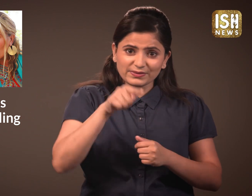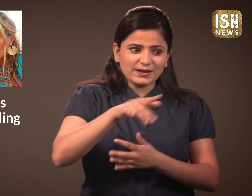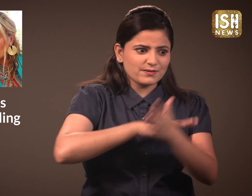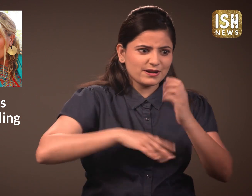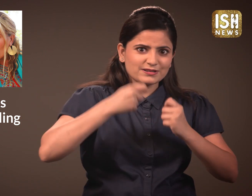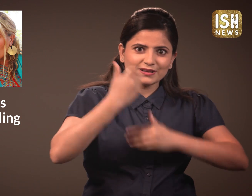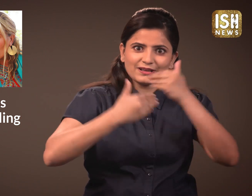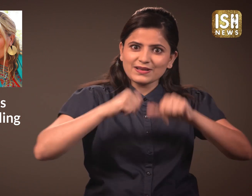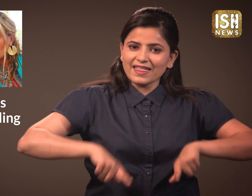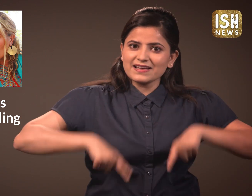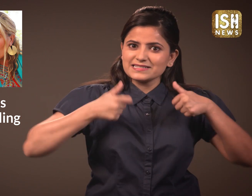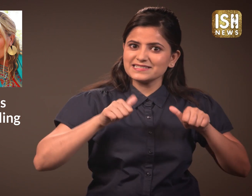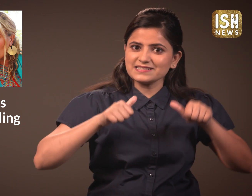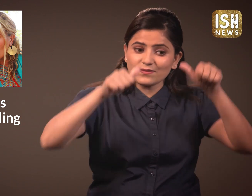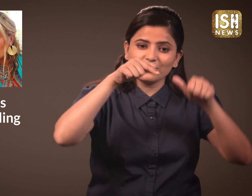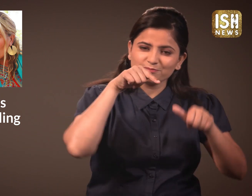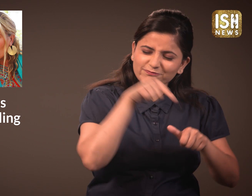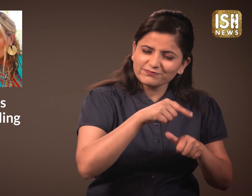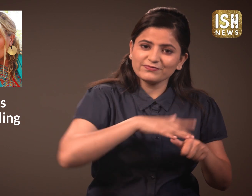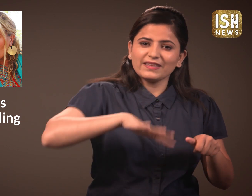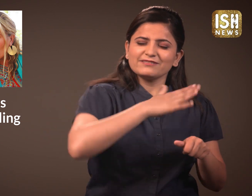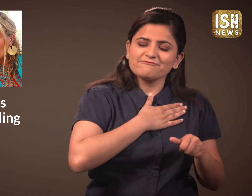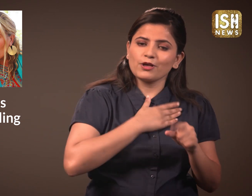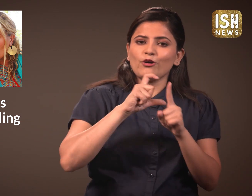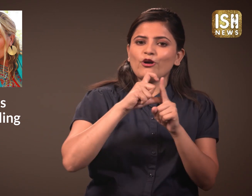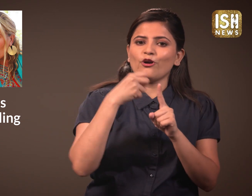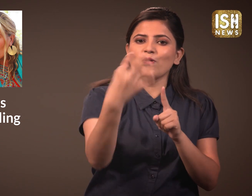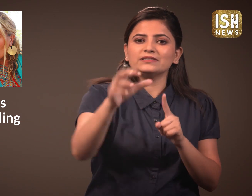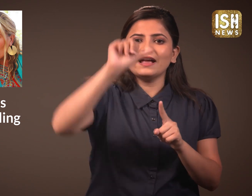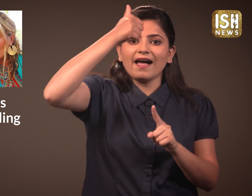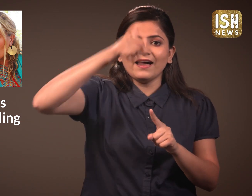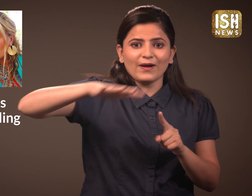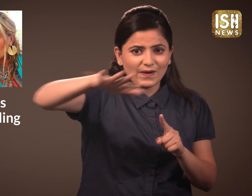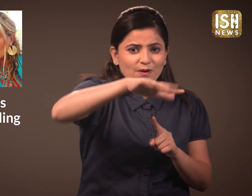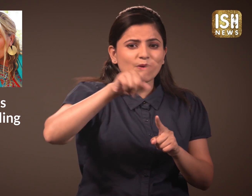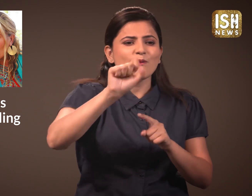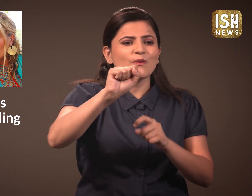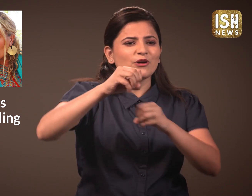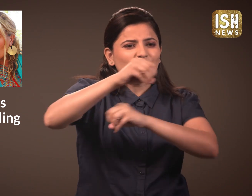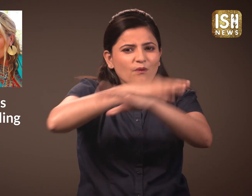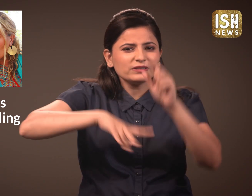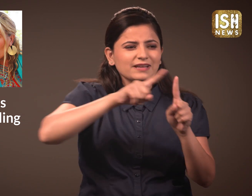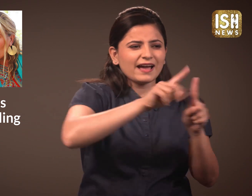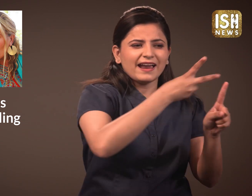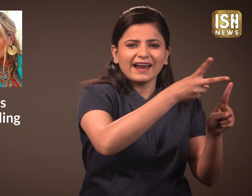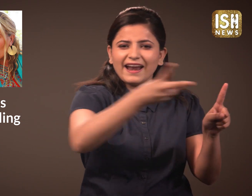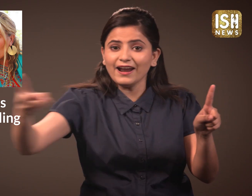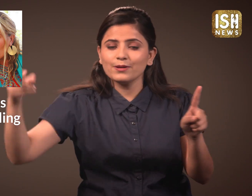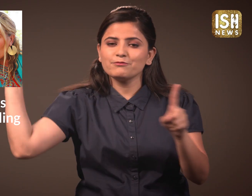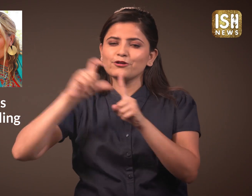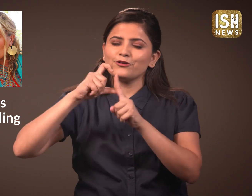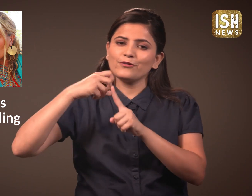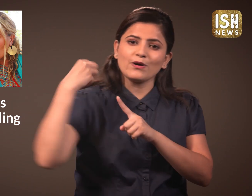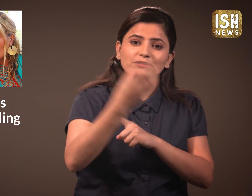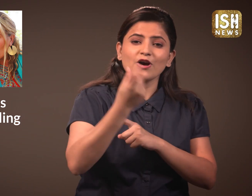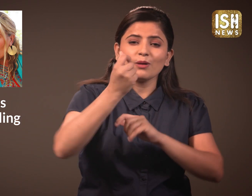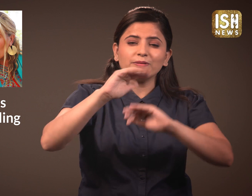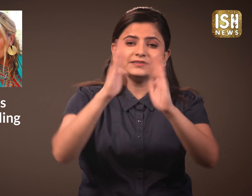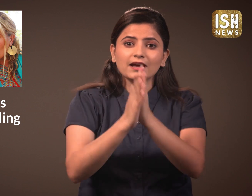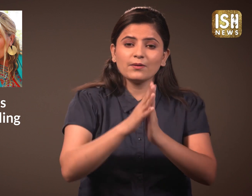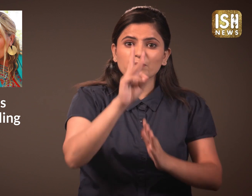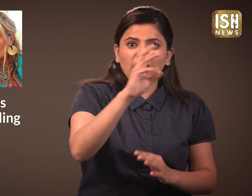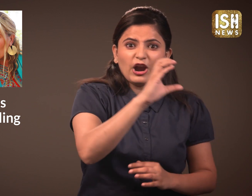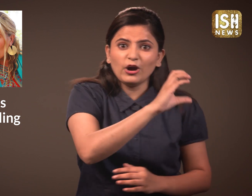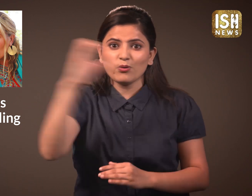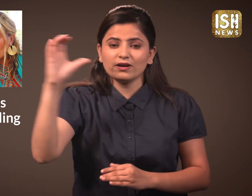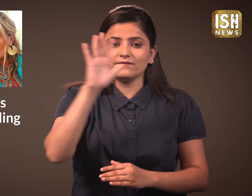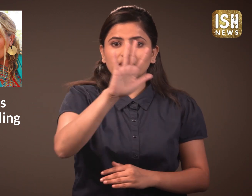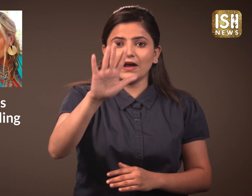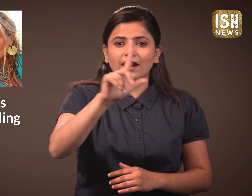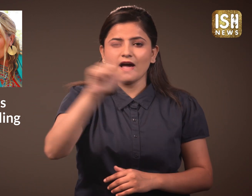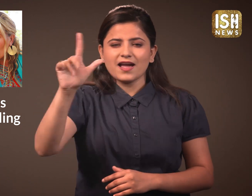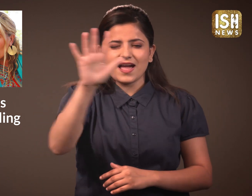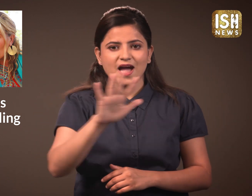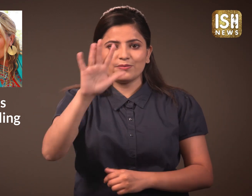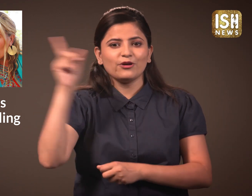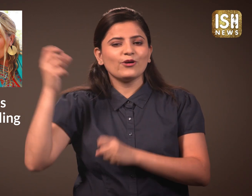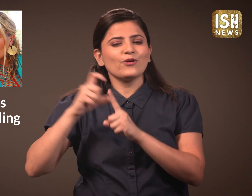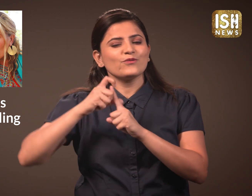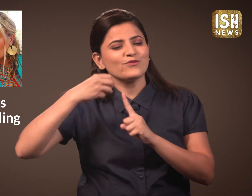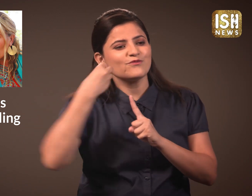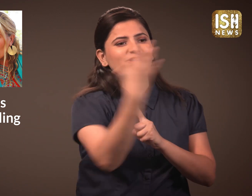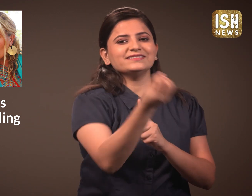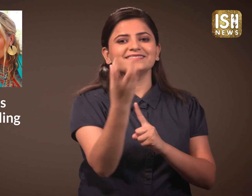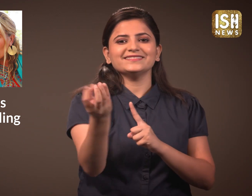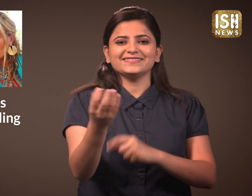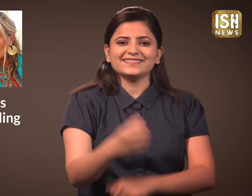Since she was successful, she has donated Rs 3.55 crore to various Indian organisations.